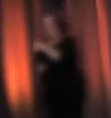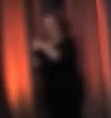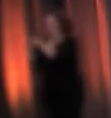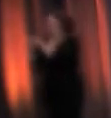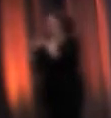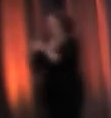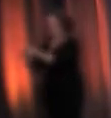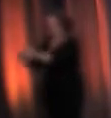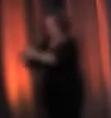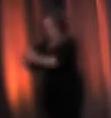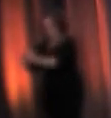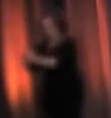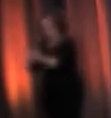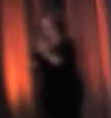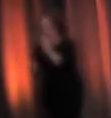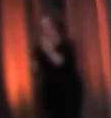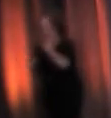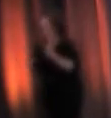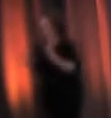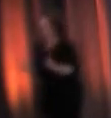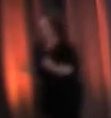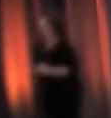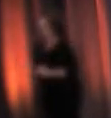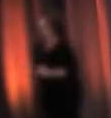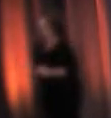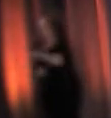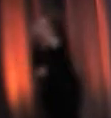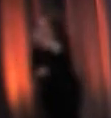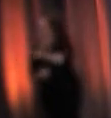visitors helps us to recognize and separate out,